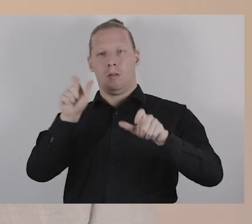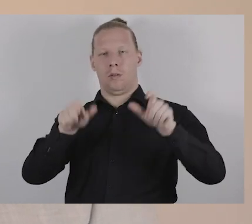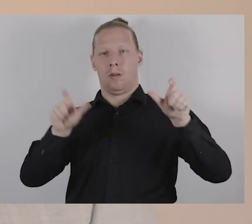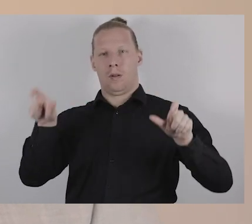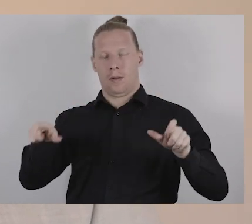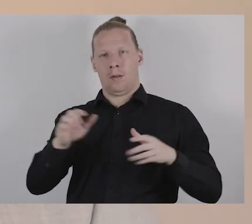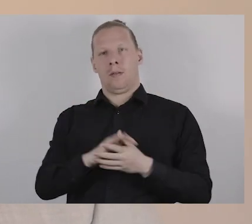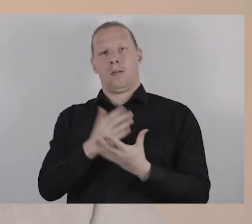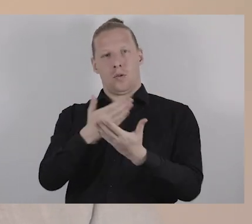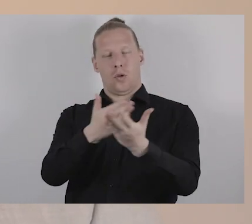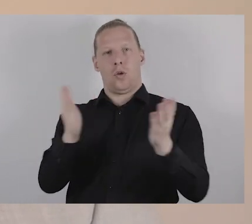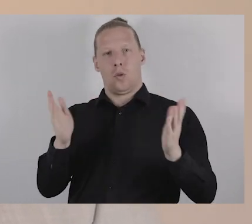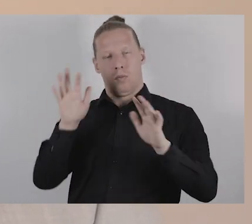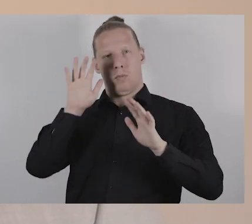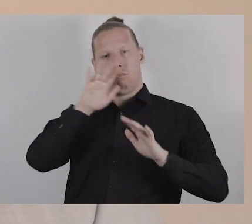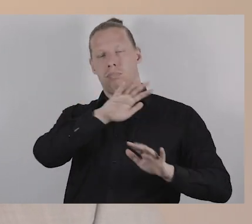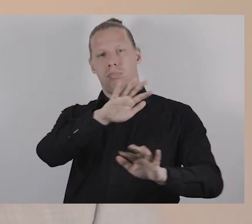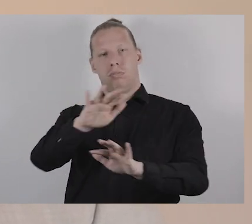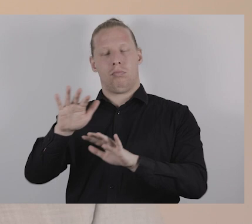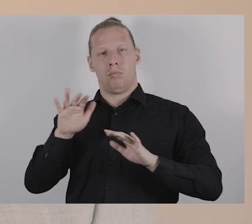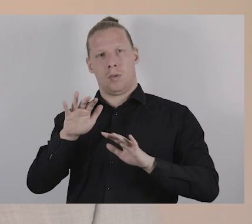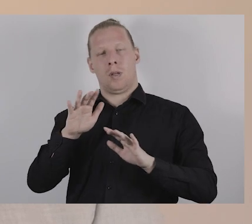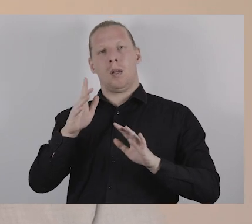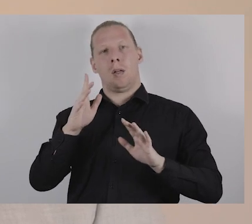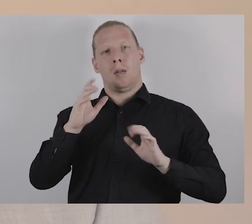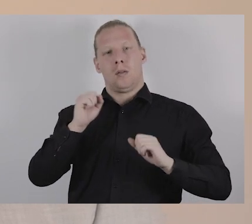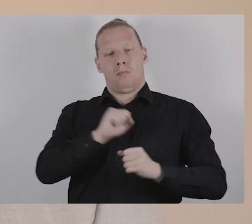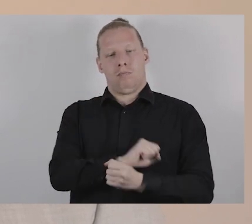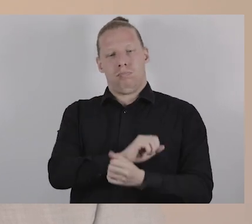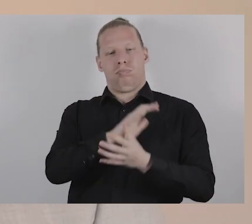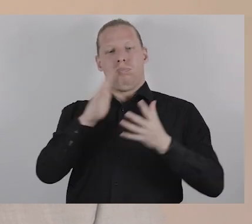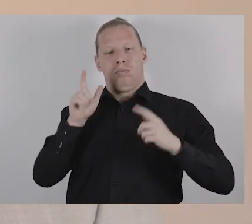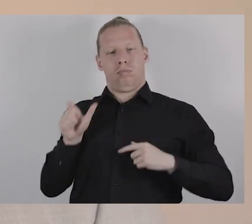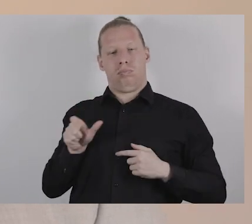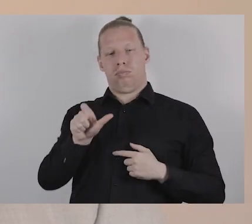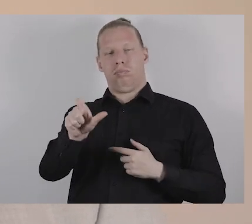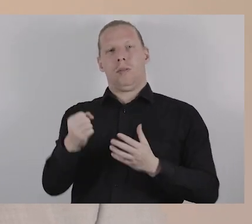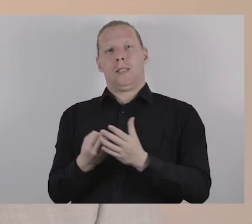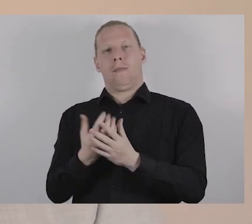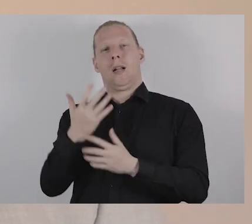ki tēnā o tātou. Kia mahea ake rā te hua mākihikihi. Kia toi te kupu. Kia toi te reo. Kia toi te mana.